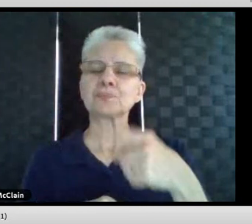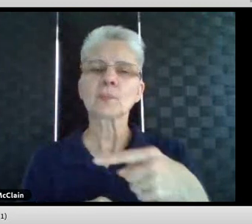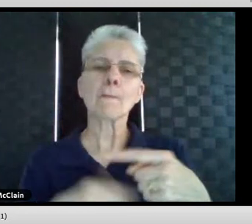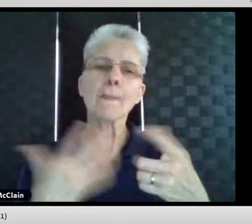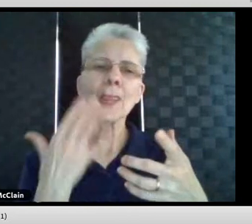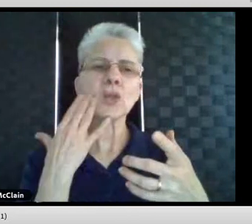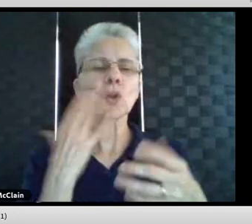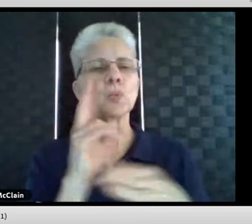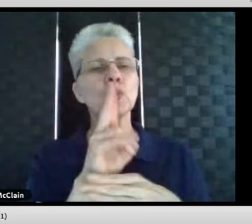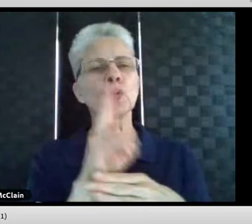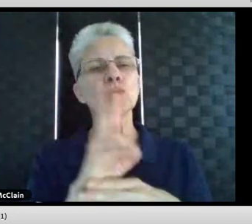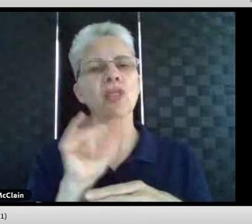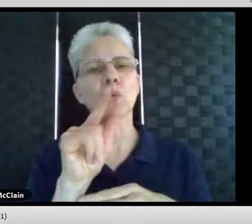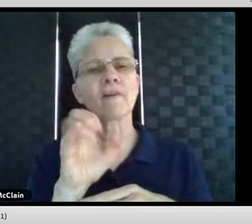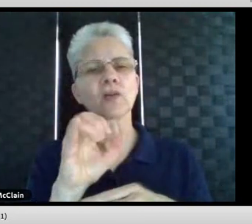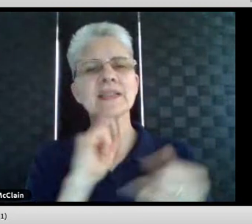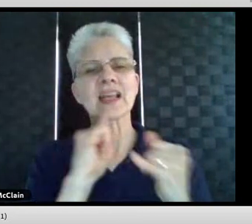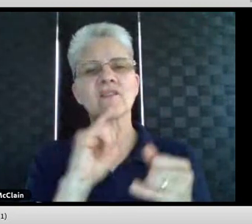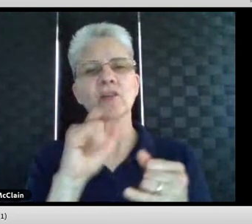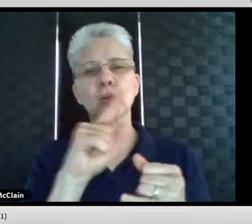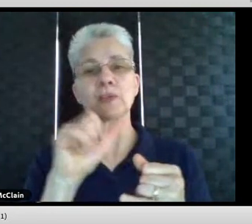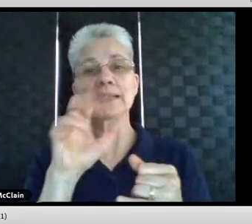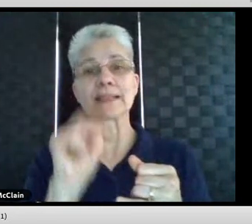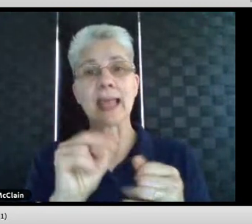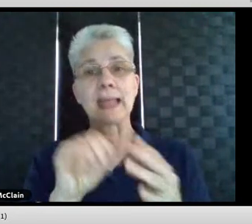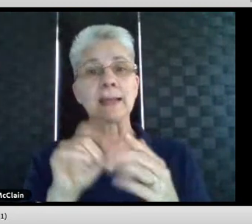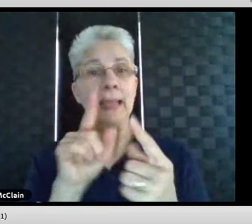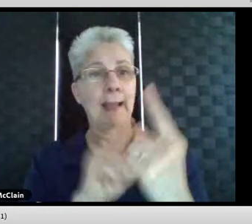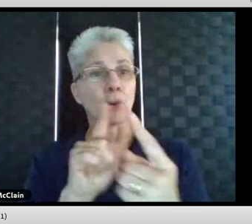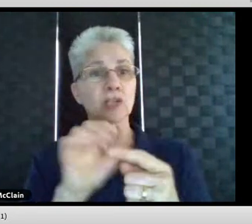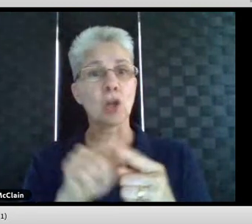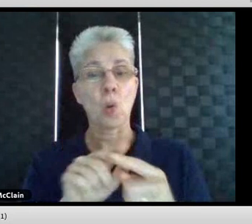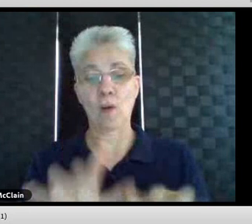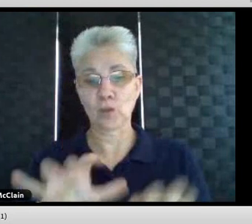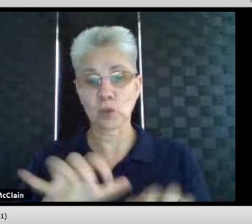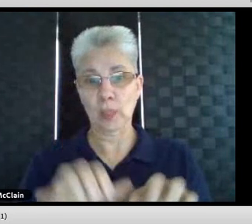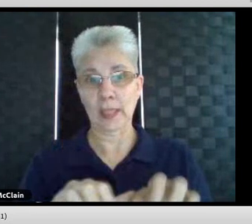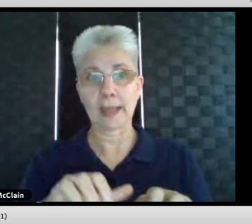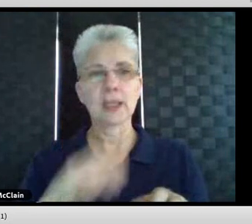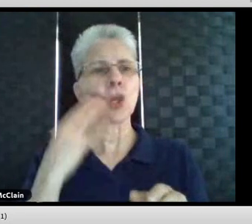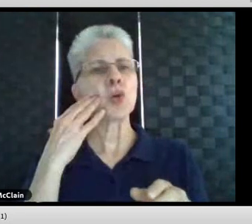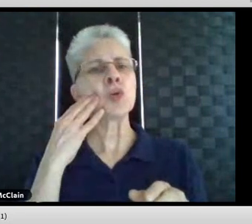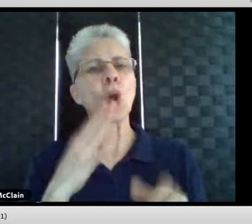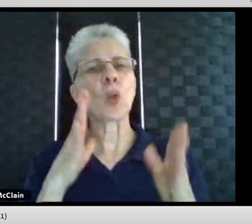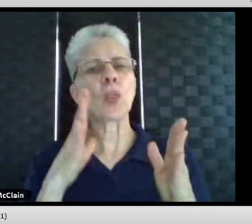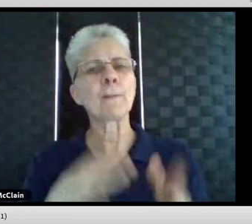use the reference-interview Zen in person or when virtually. Know your institution's resources.